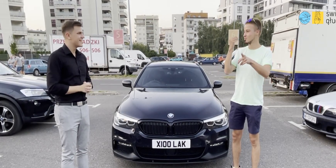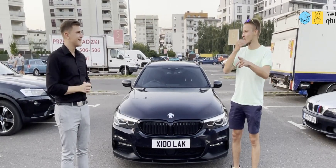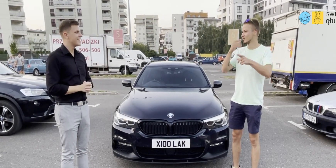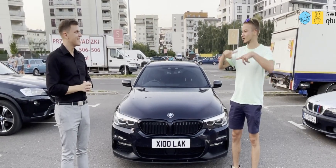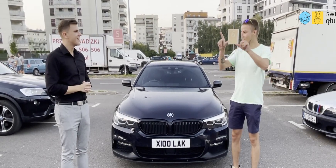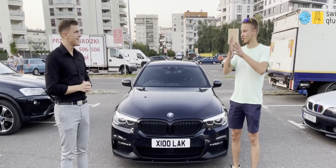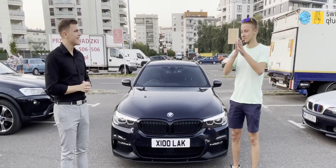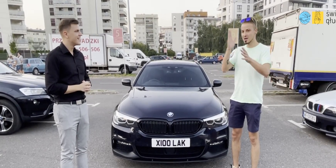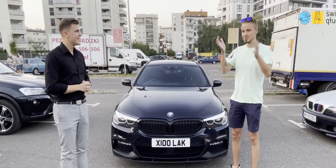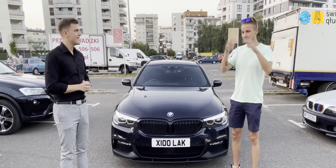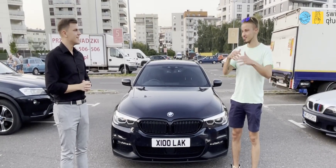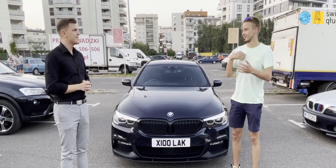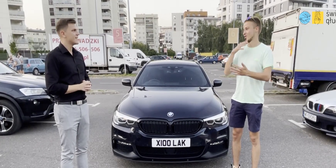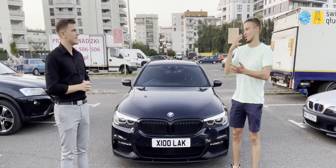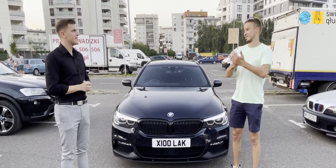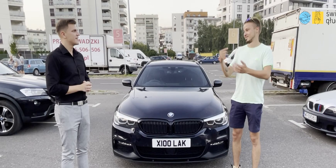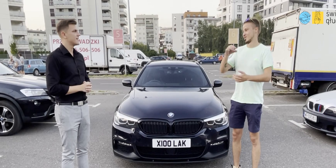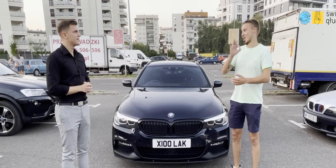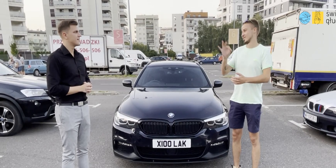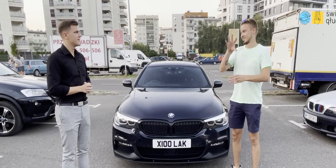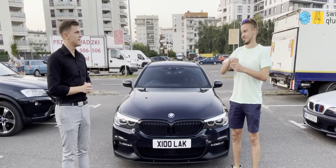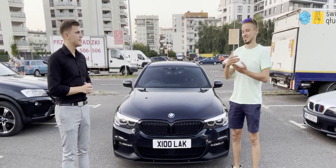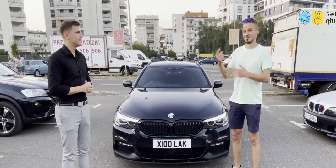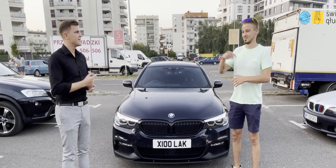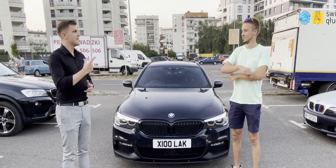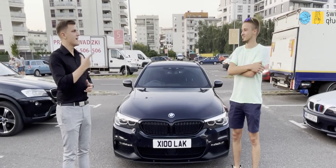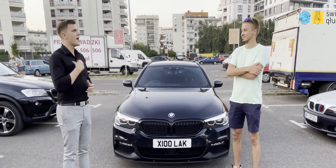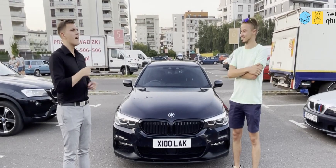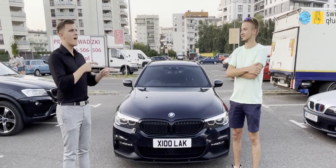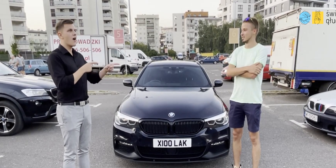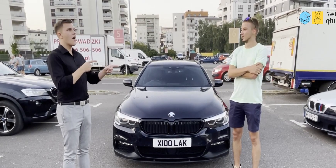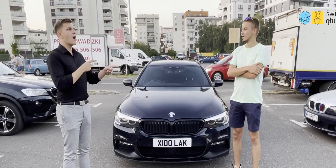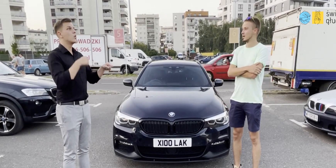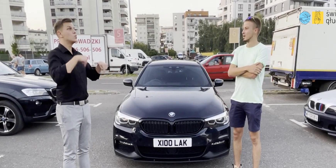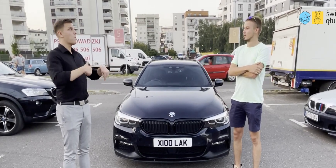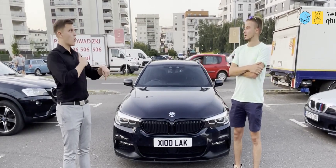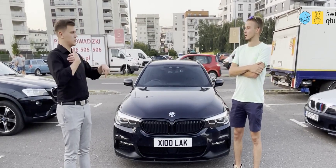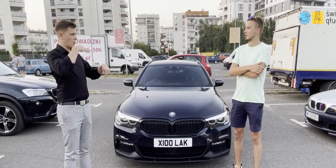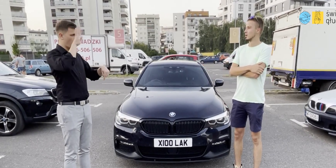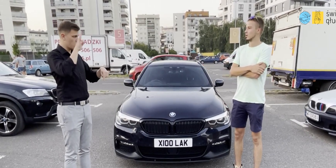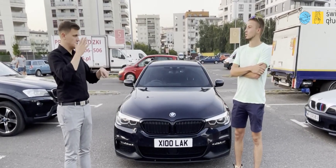I noticed Tom's post with information about the rally, so here I am. [K]: Tell me, while living in Poland, in